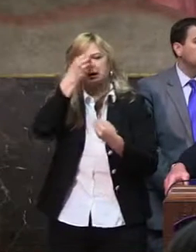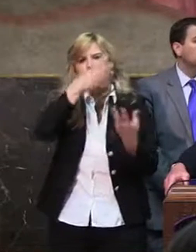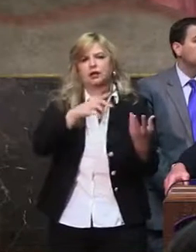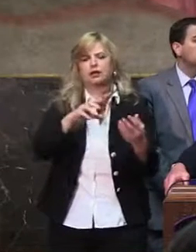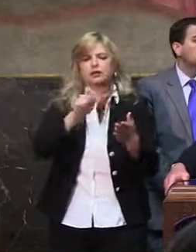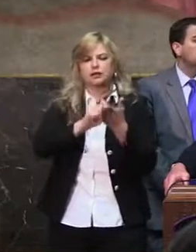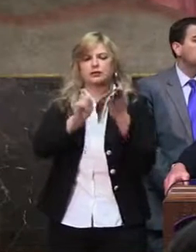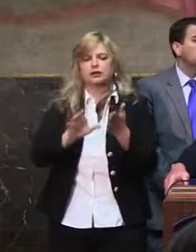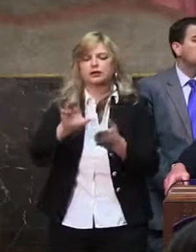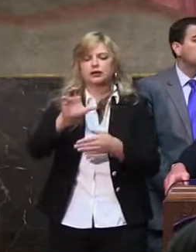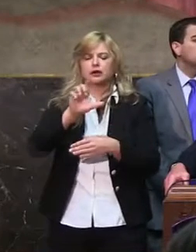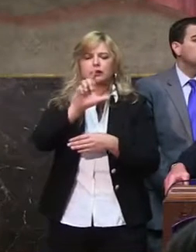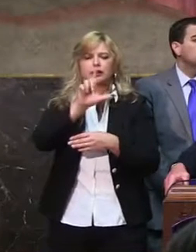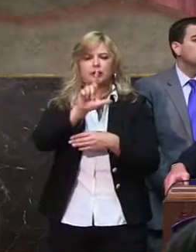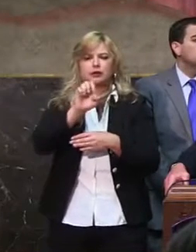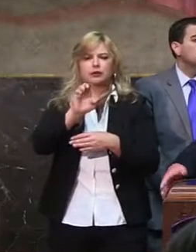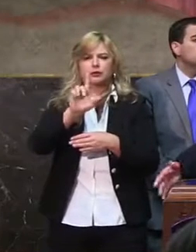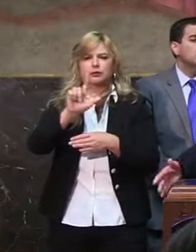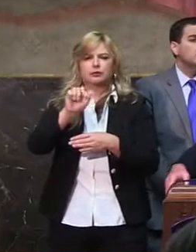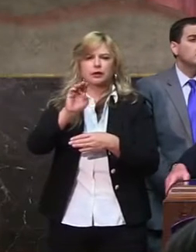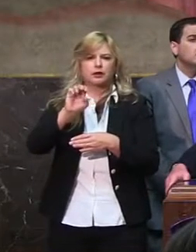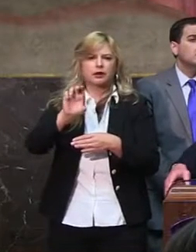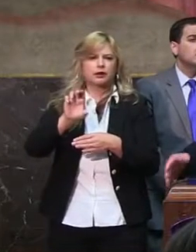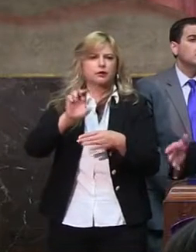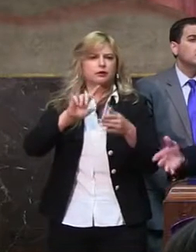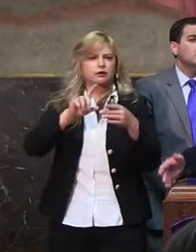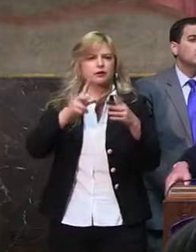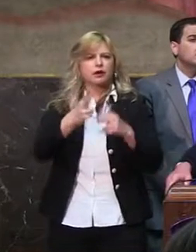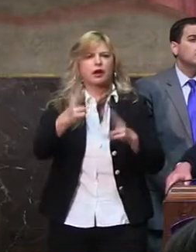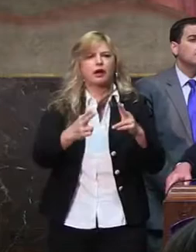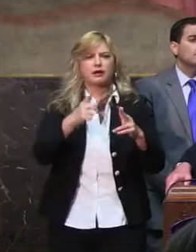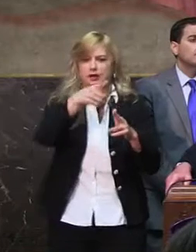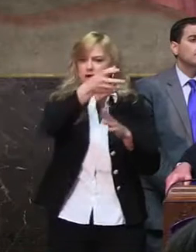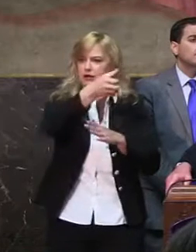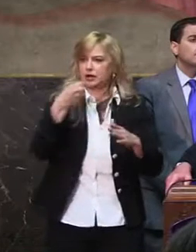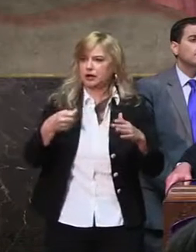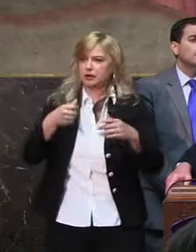cuts he can't cut people out of jail what does he do he cuts program so